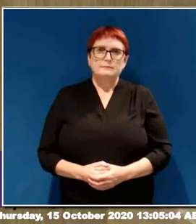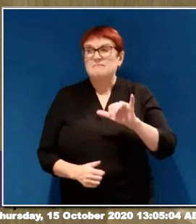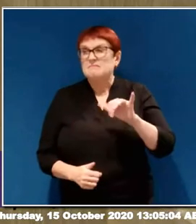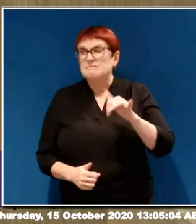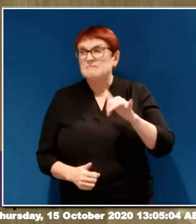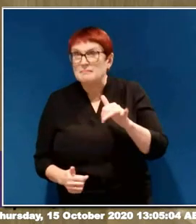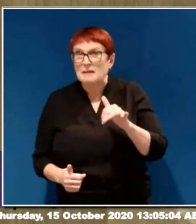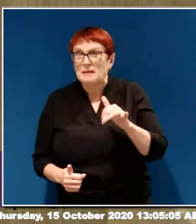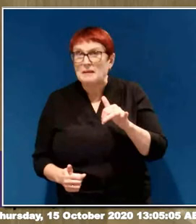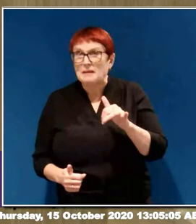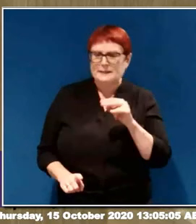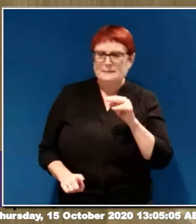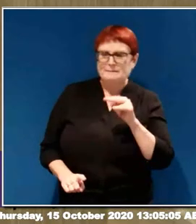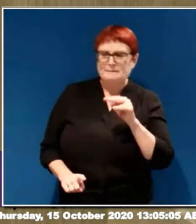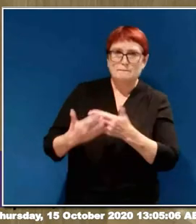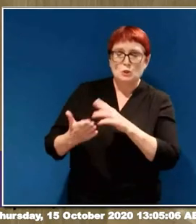an imputed disability.